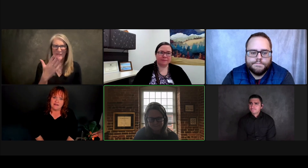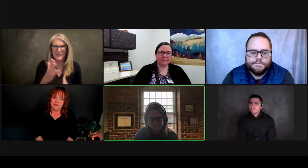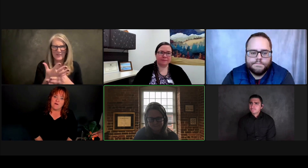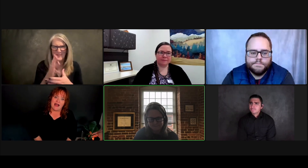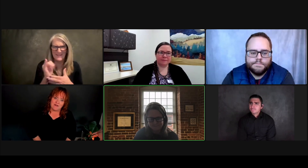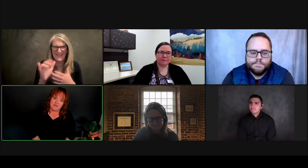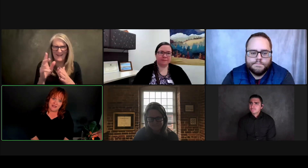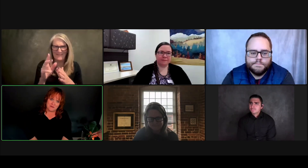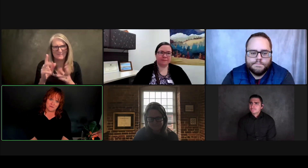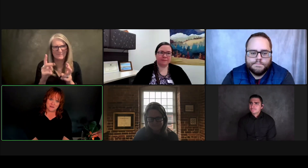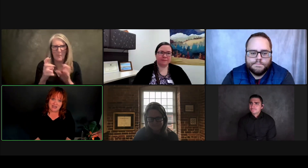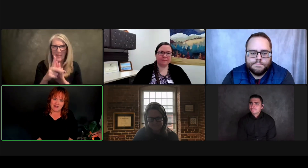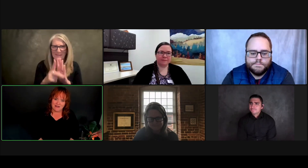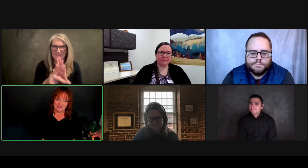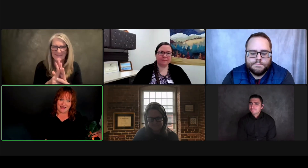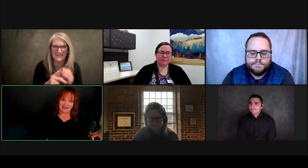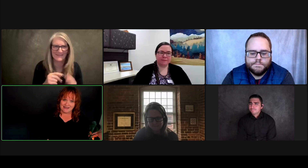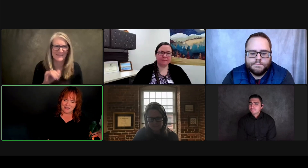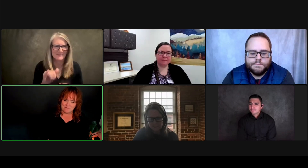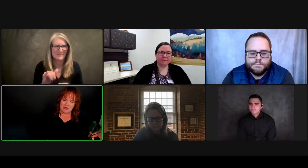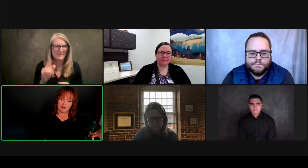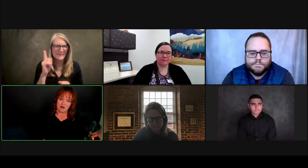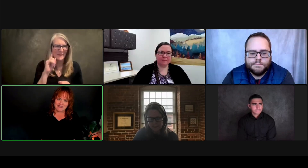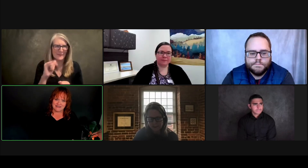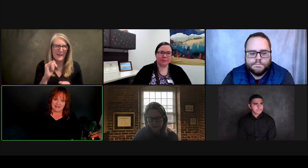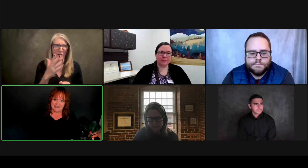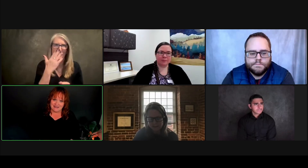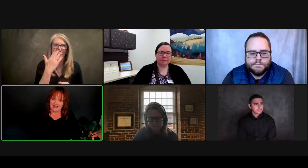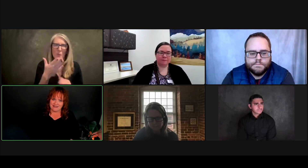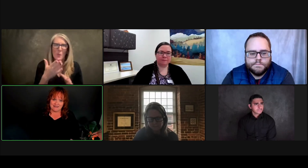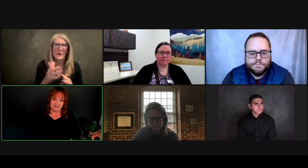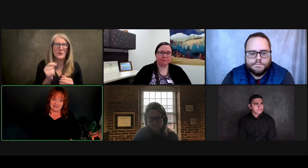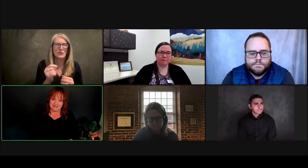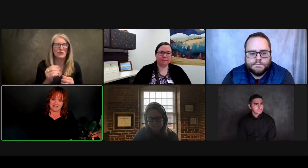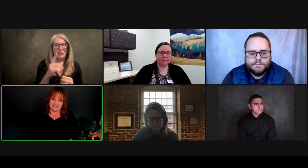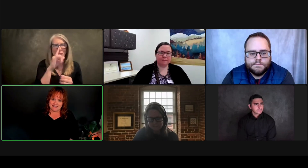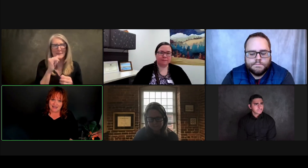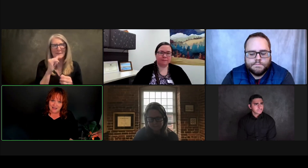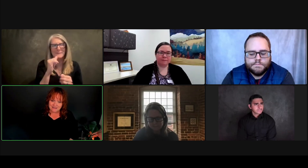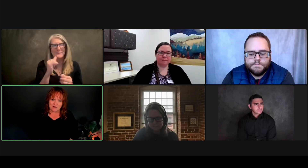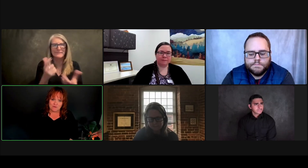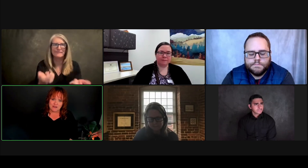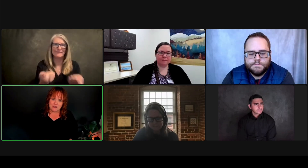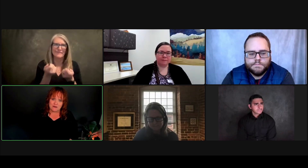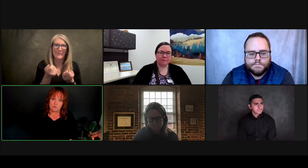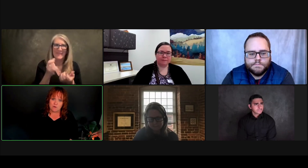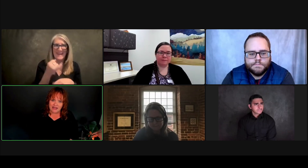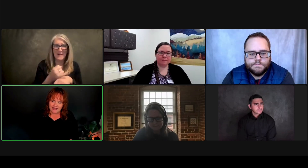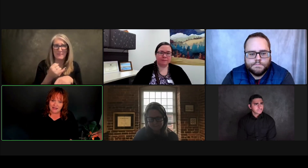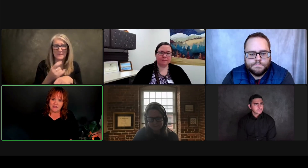Wow. Thank you for sharing that policy. That sounds like a really good way